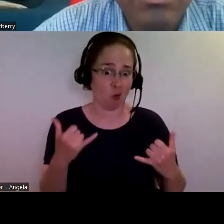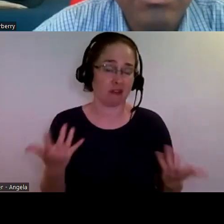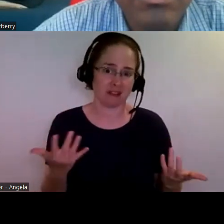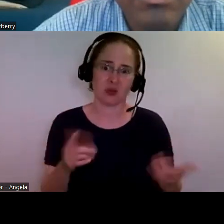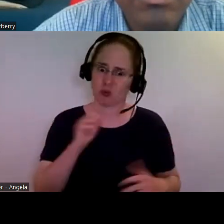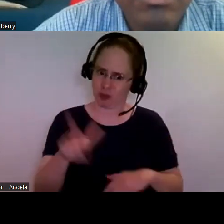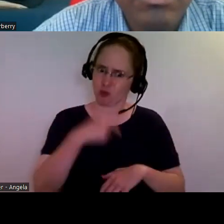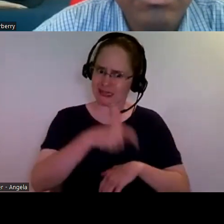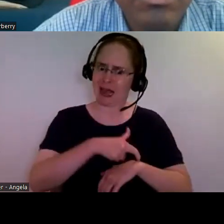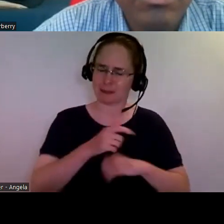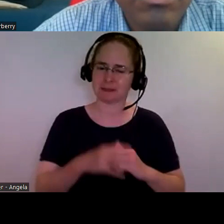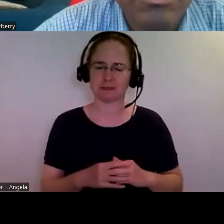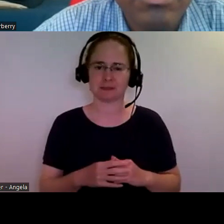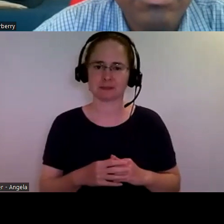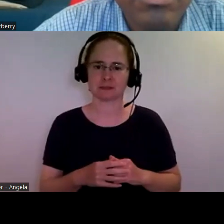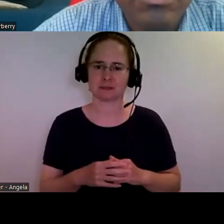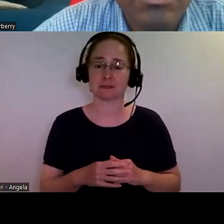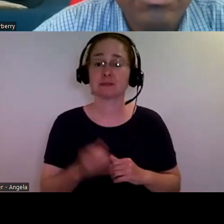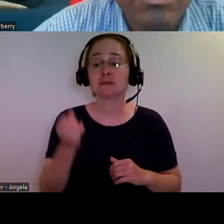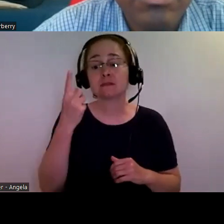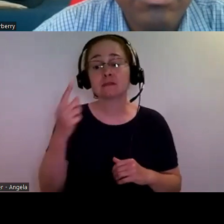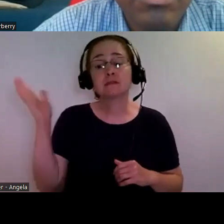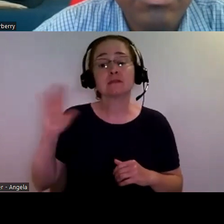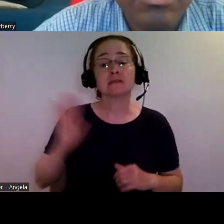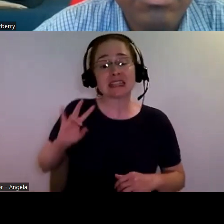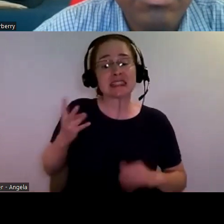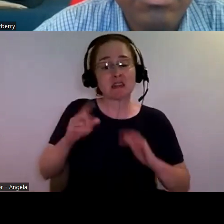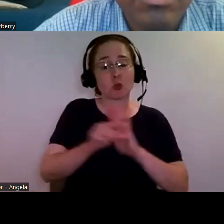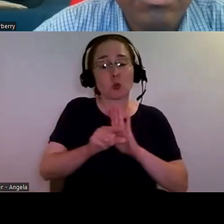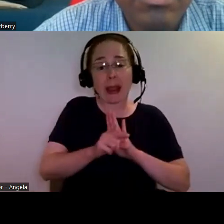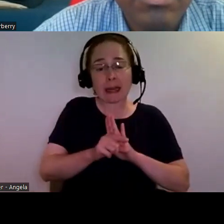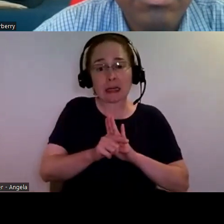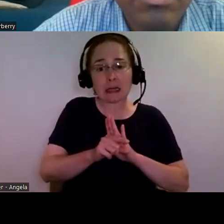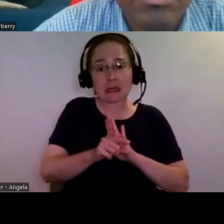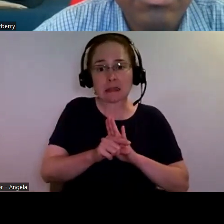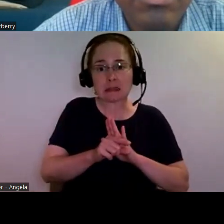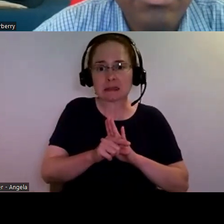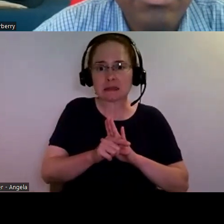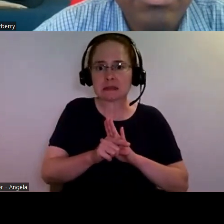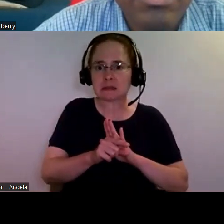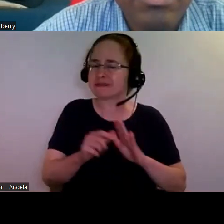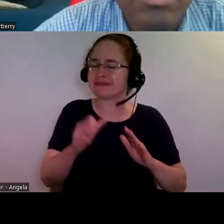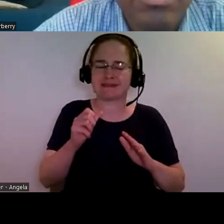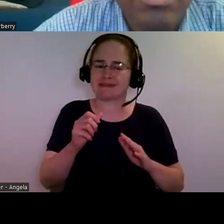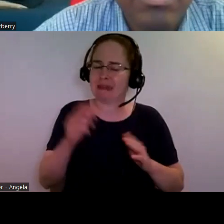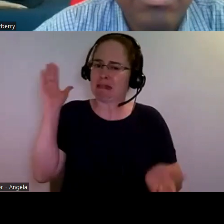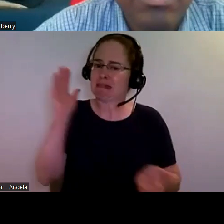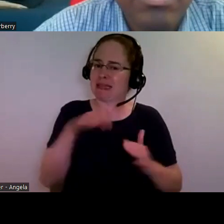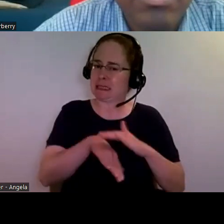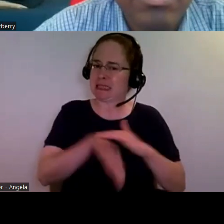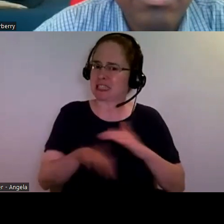long time. And when I was in seventh grade, it was a lot less accessible than it is now. And